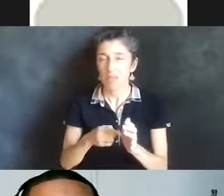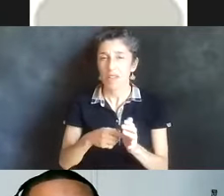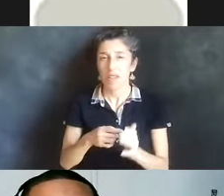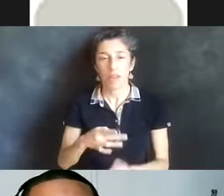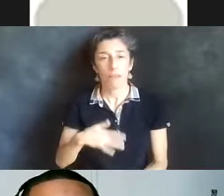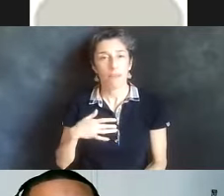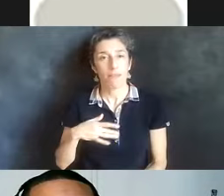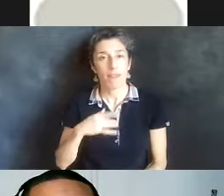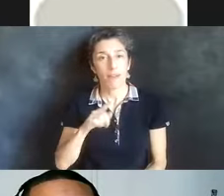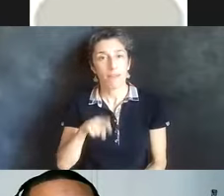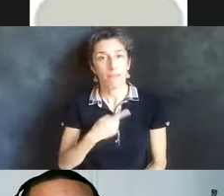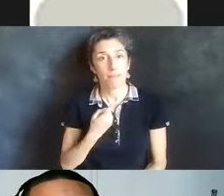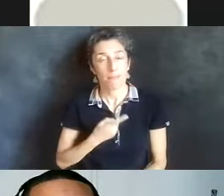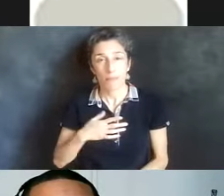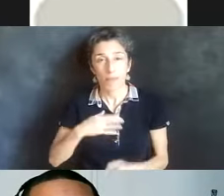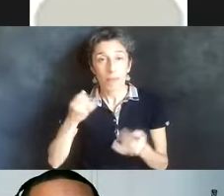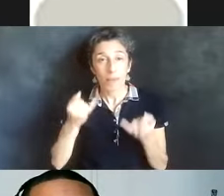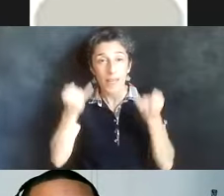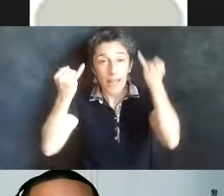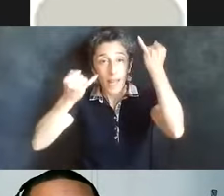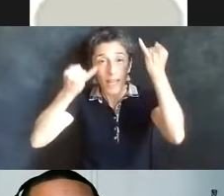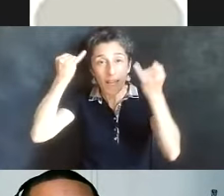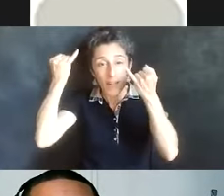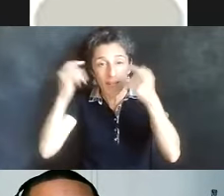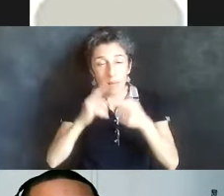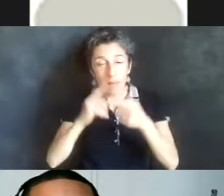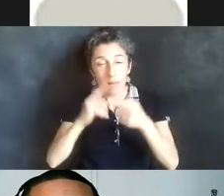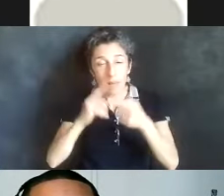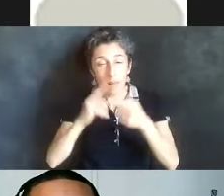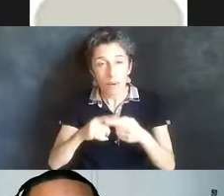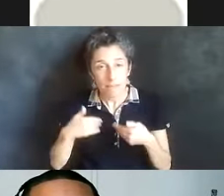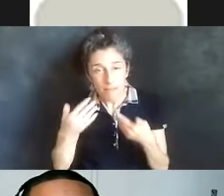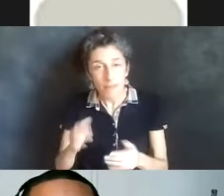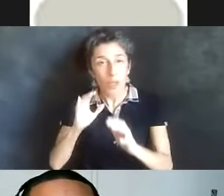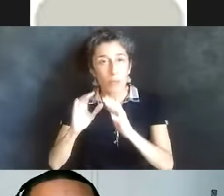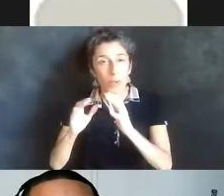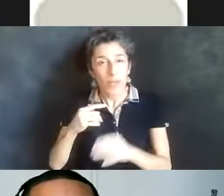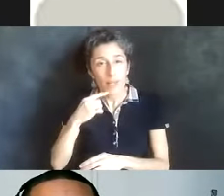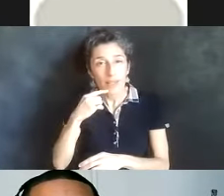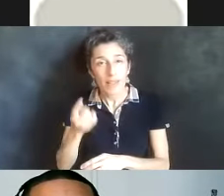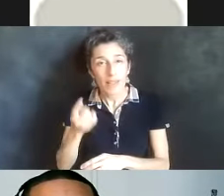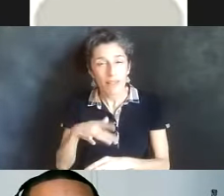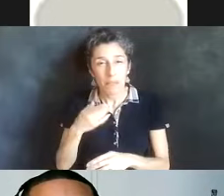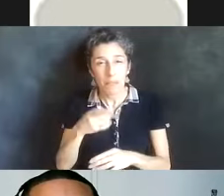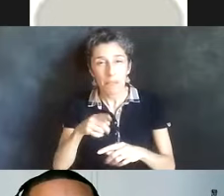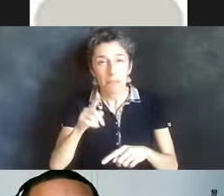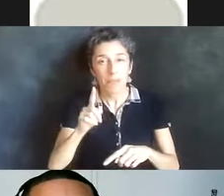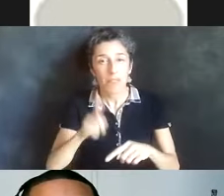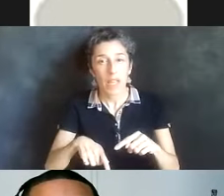but I choose not to speak because Ii feel like I can't properly express myself verbally. I don't speak